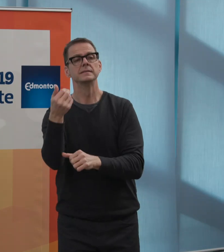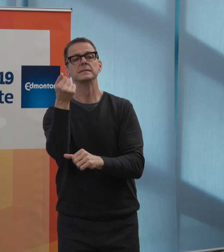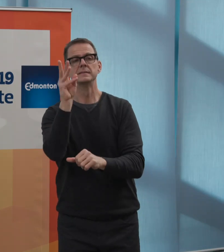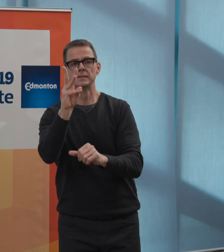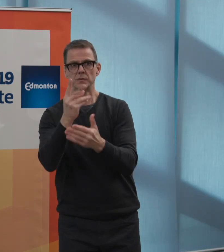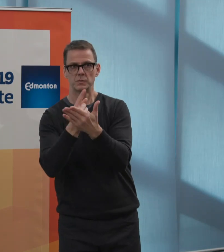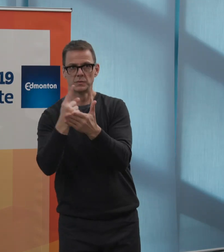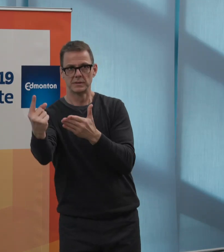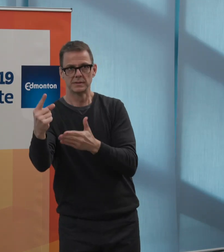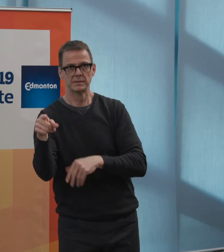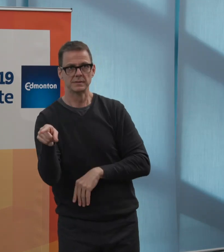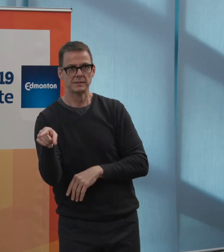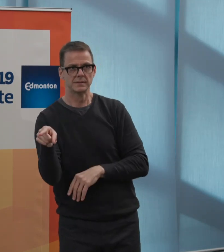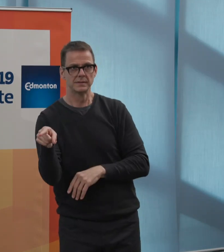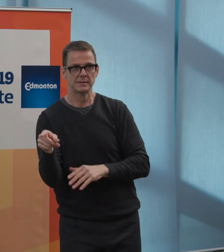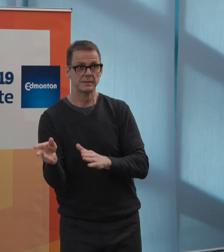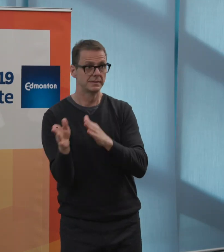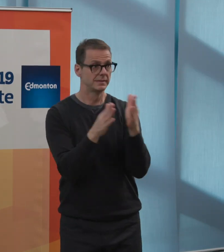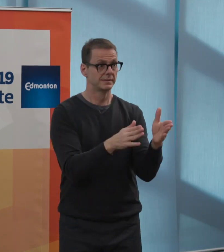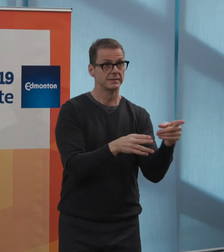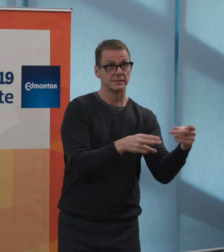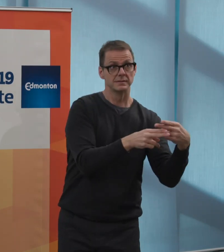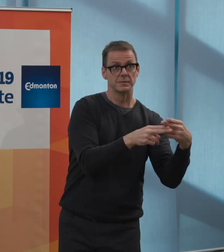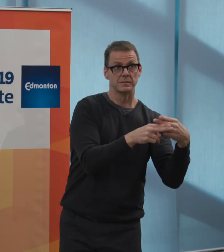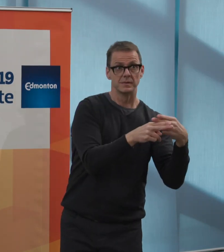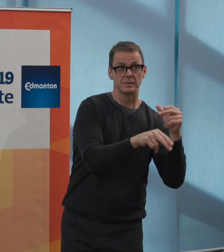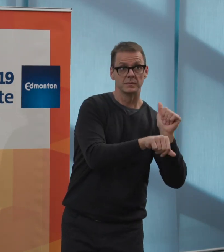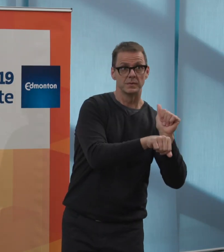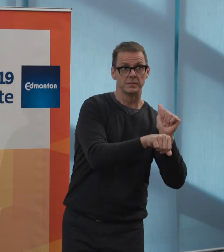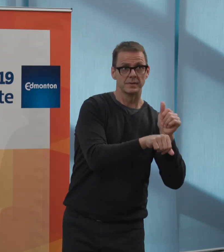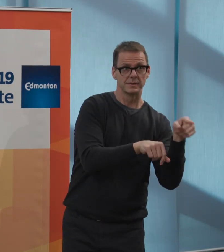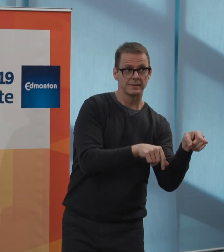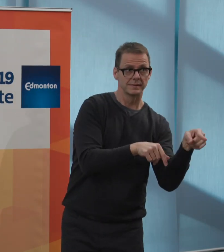I'm also wondering when to confirm that but how did you come up with the four